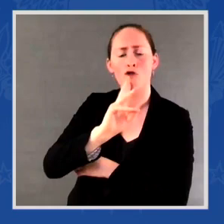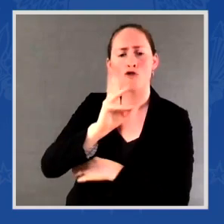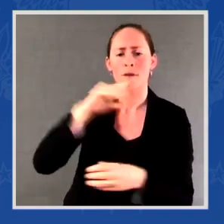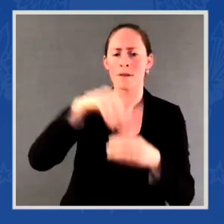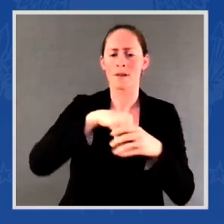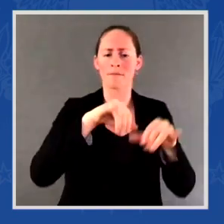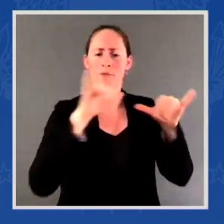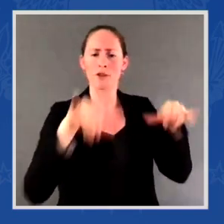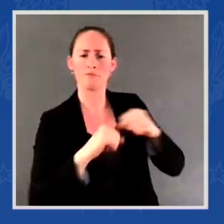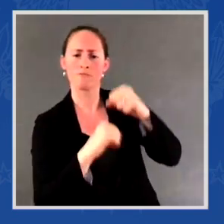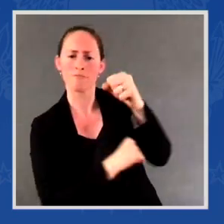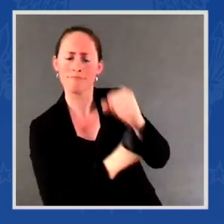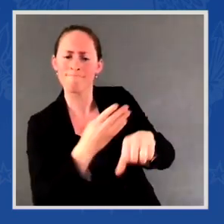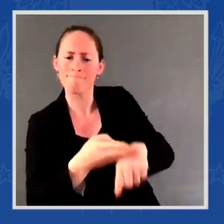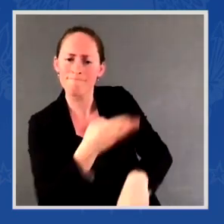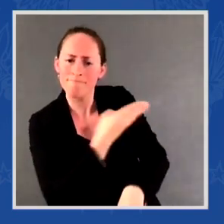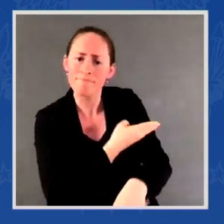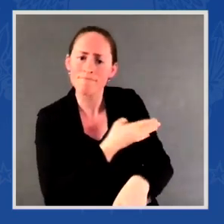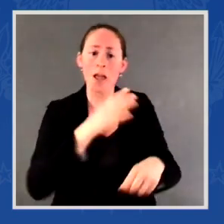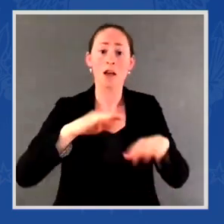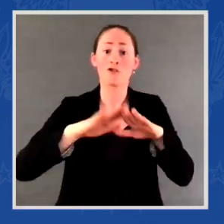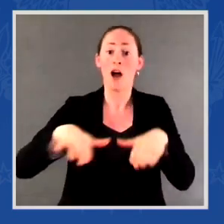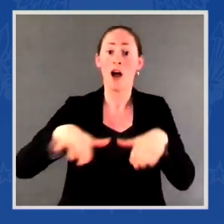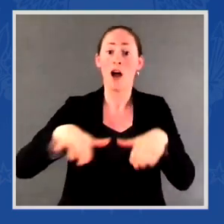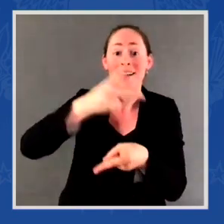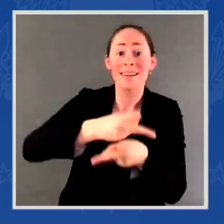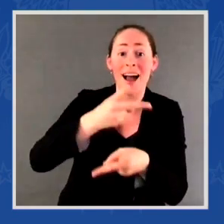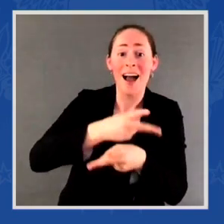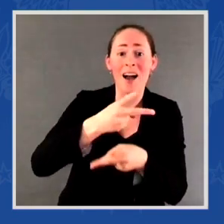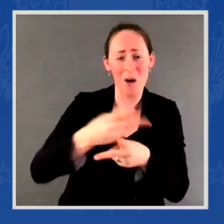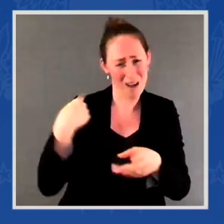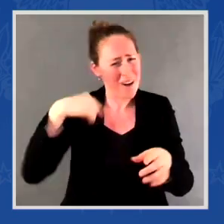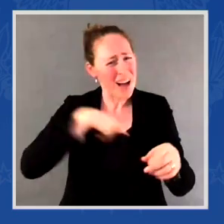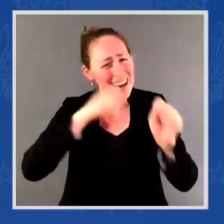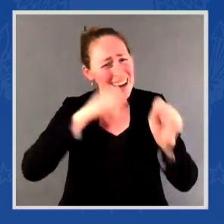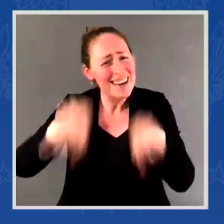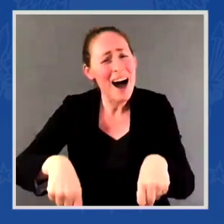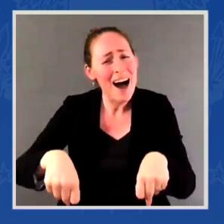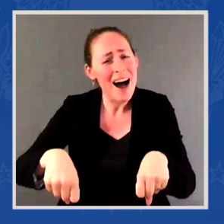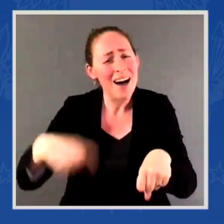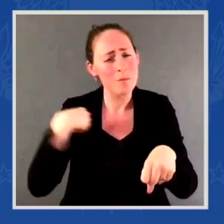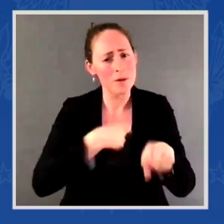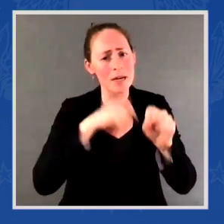And this pandemic has been shining a light on challenges that we have already faced.